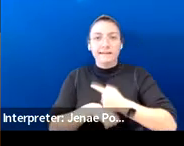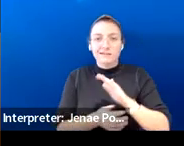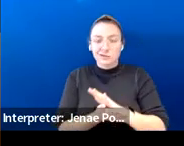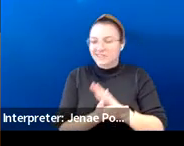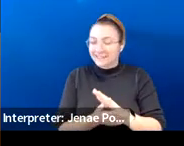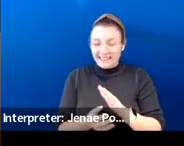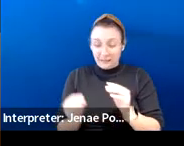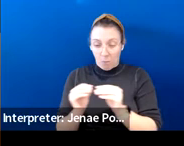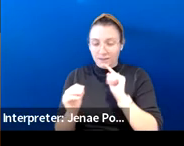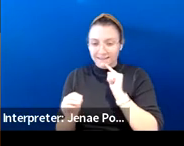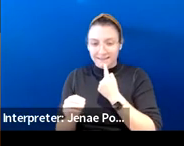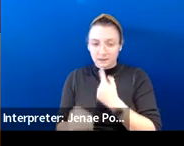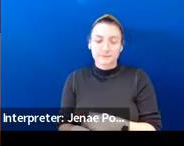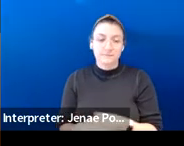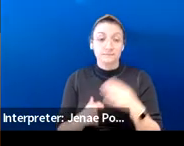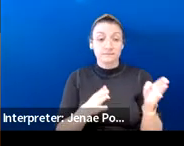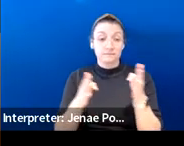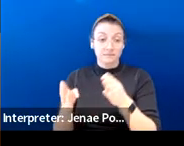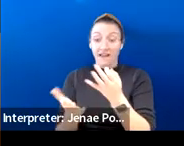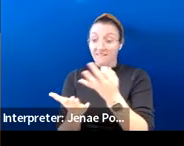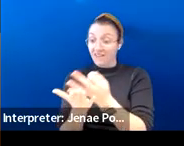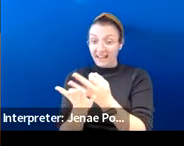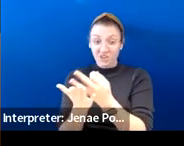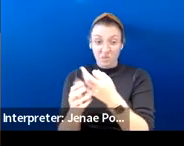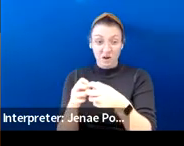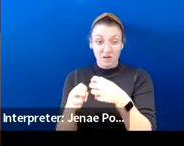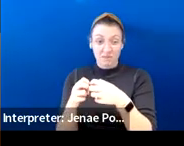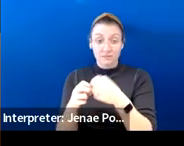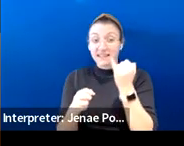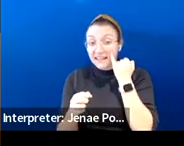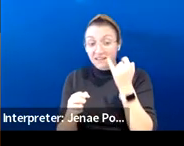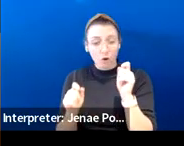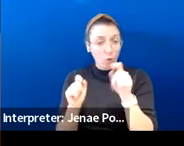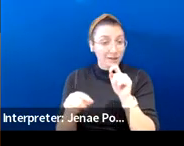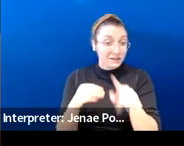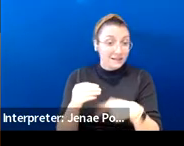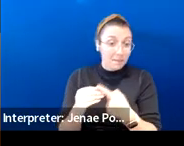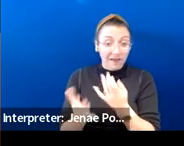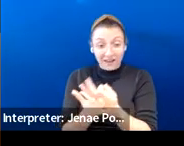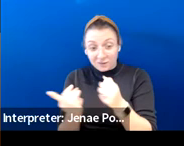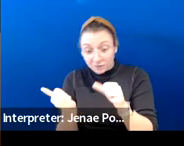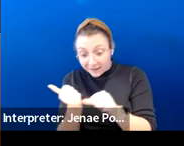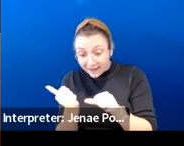Also, financial issues. Students have questions, and regardless of financial aid or employment, these are things that we can also help address.